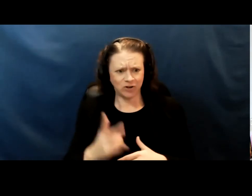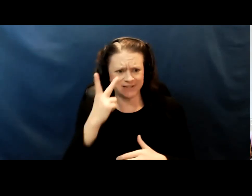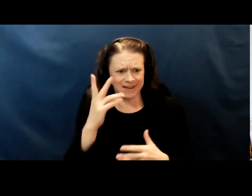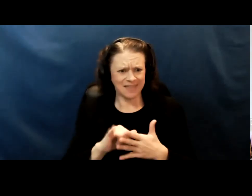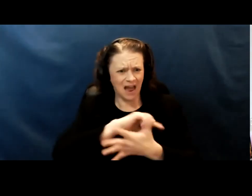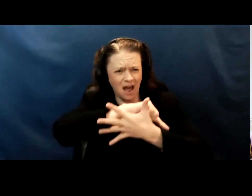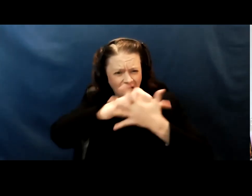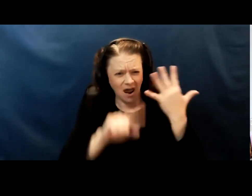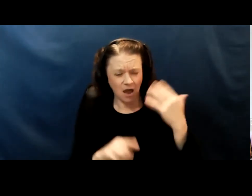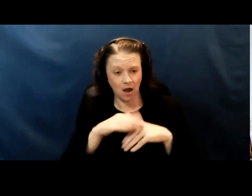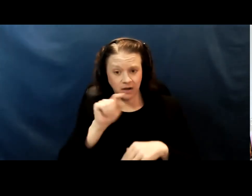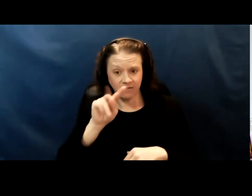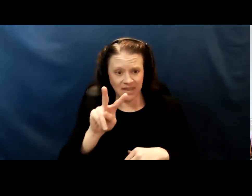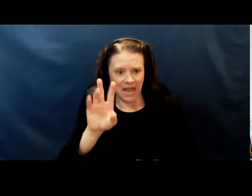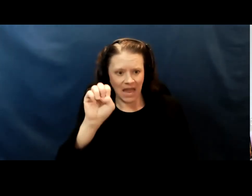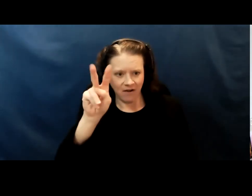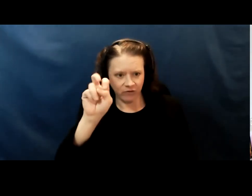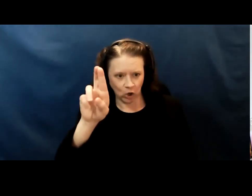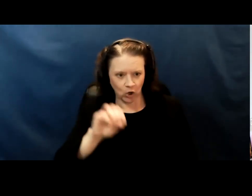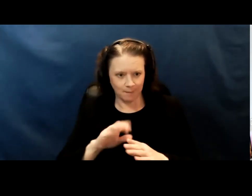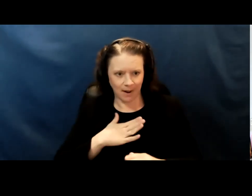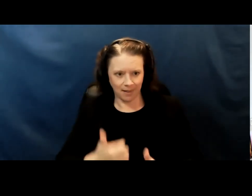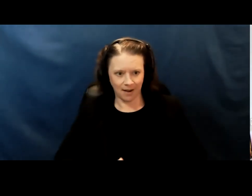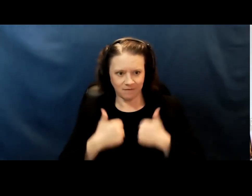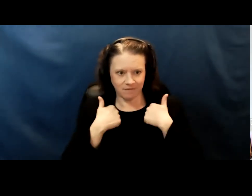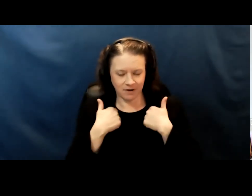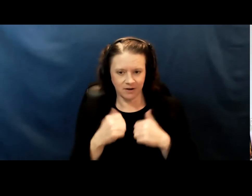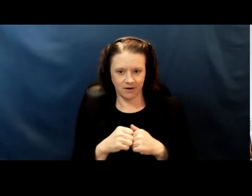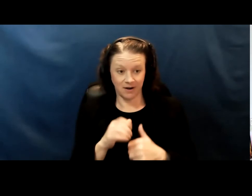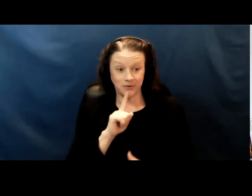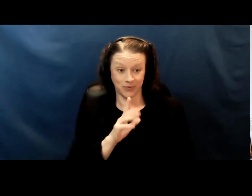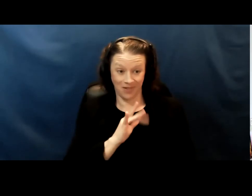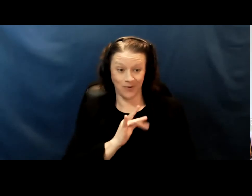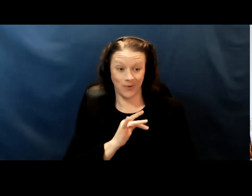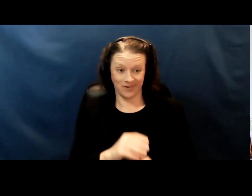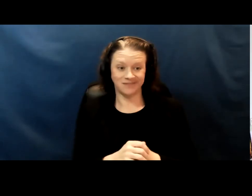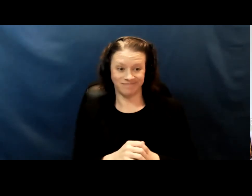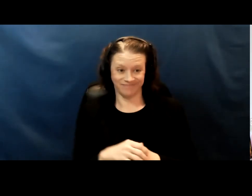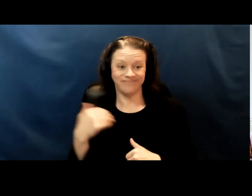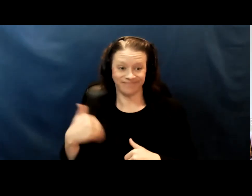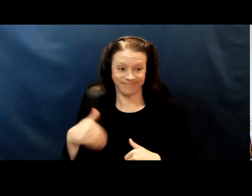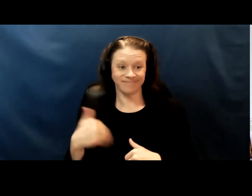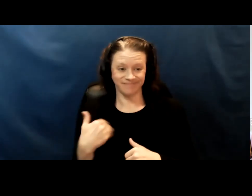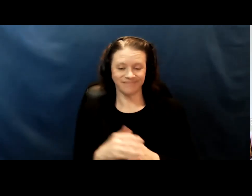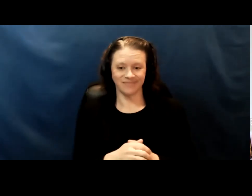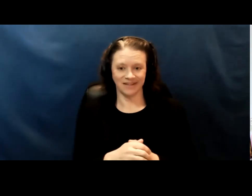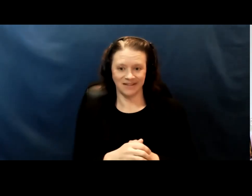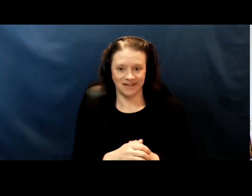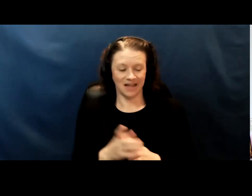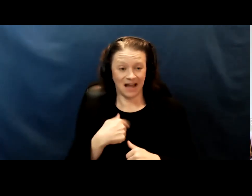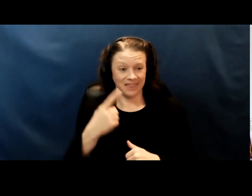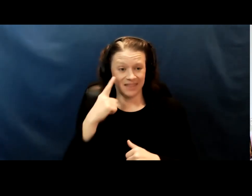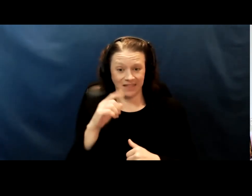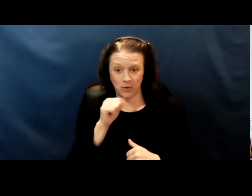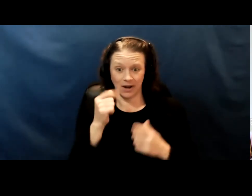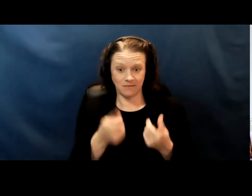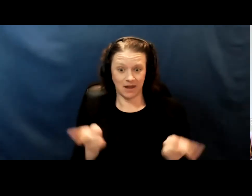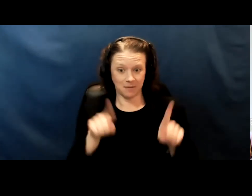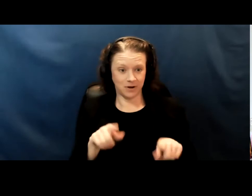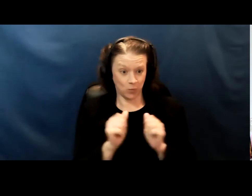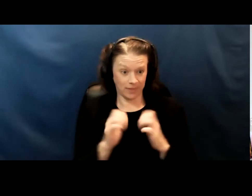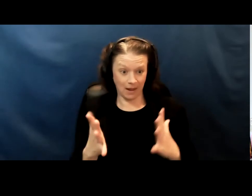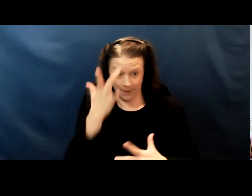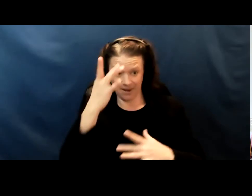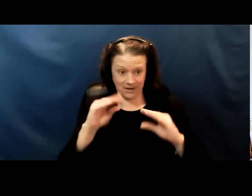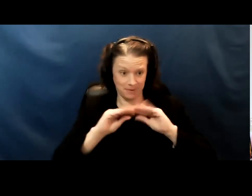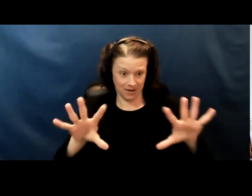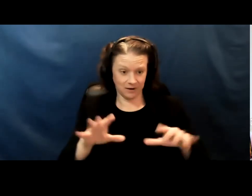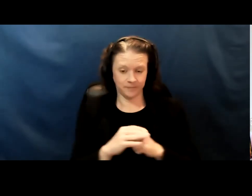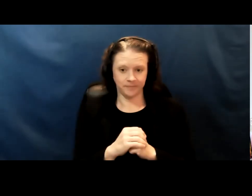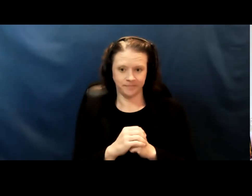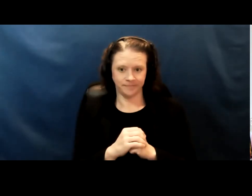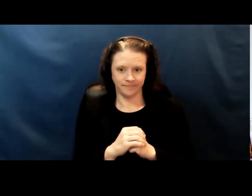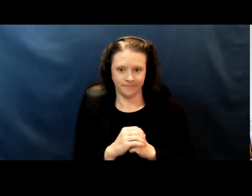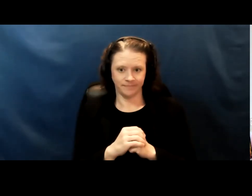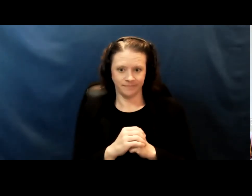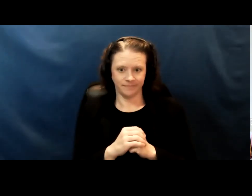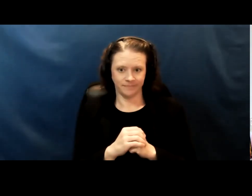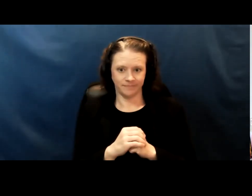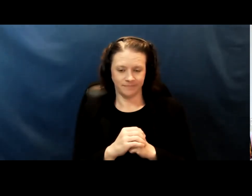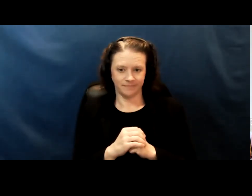And that was really cool. Yeah. And I don't think it would have happened